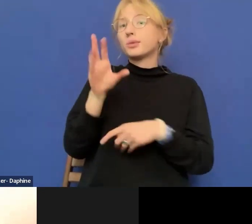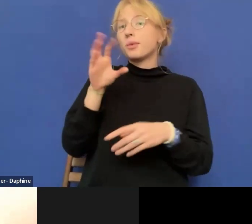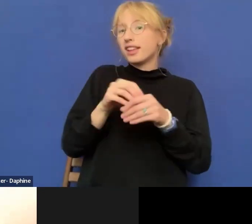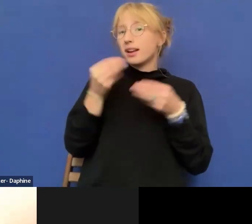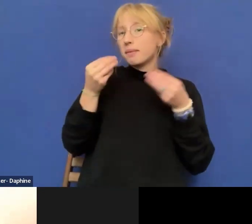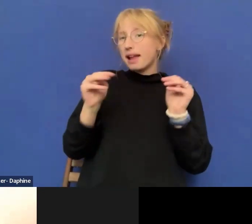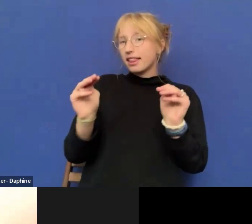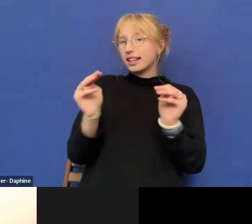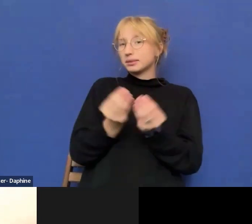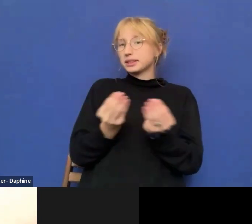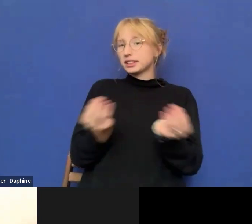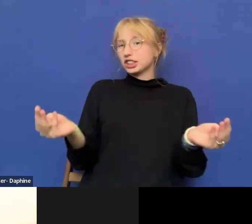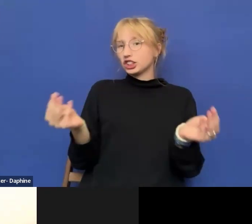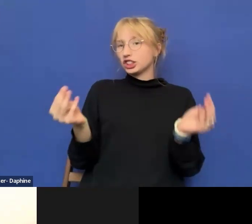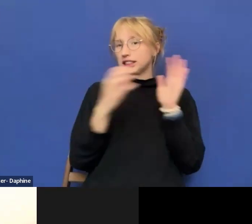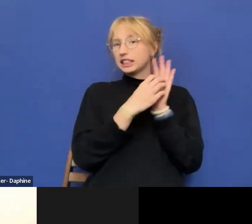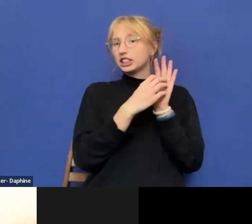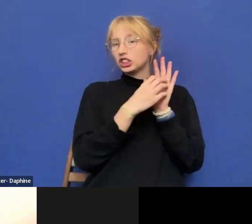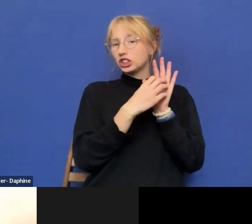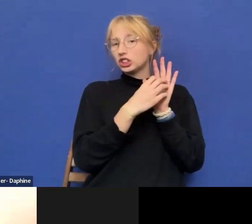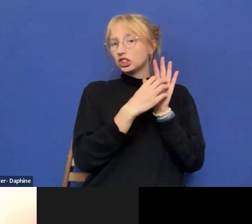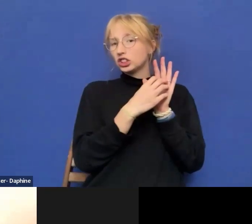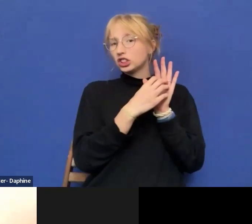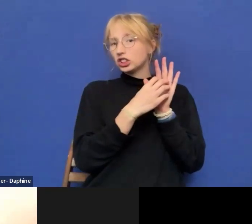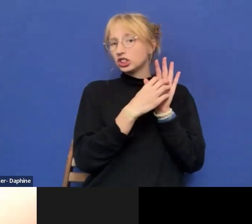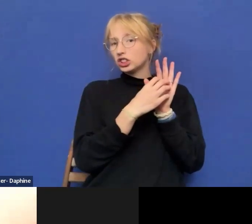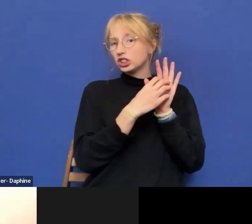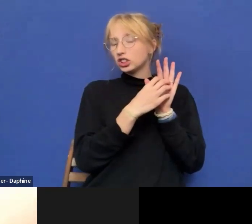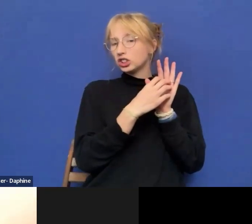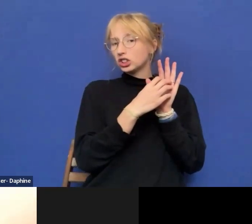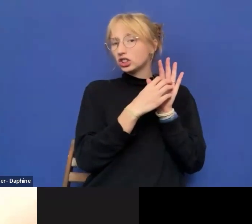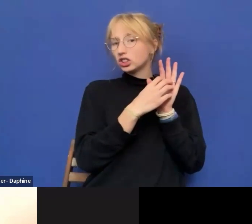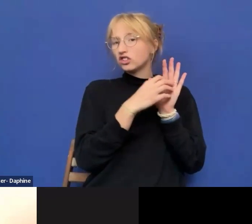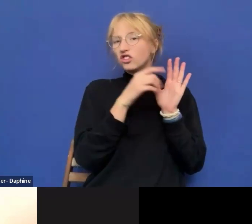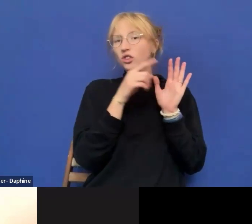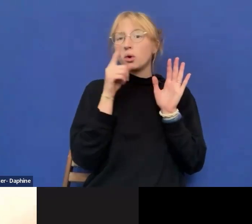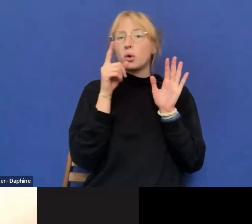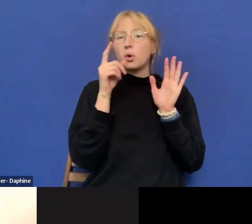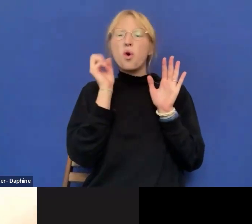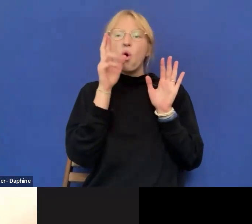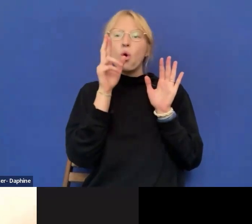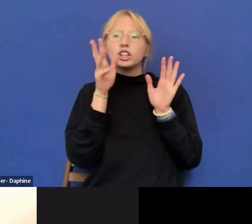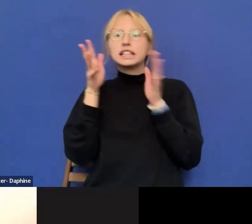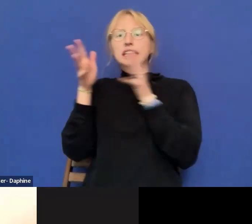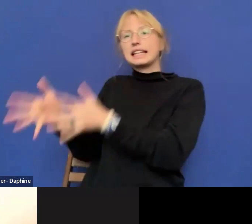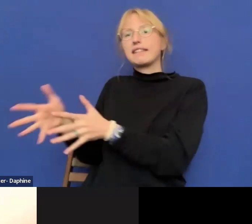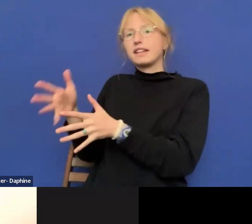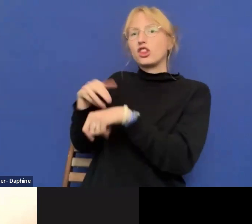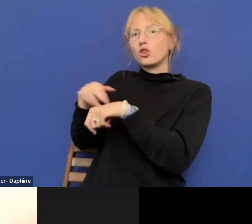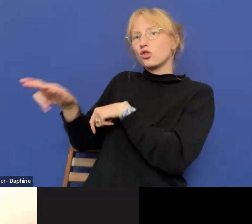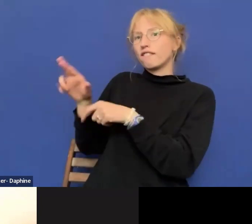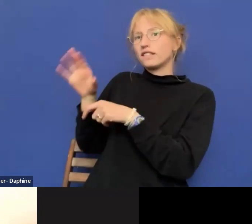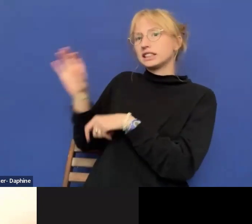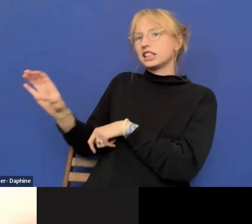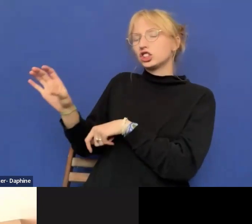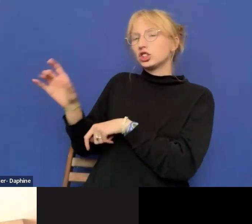materials section, versus leaving them in the reference section?